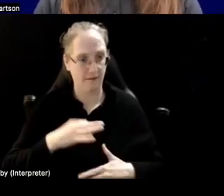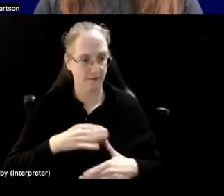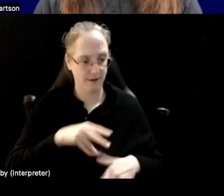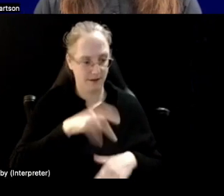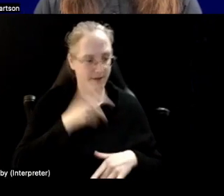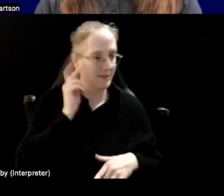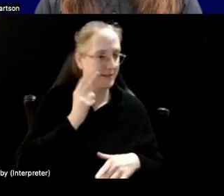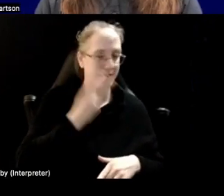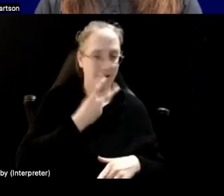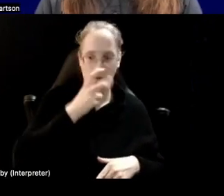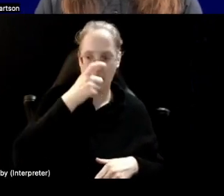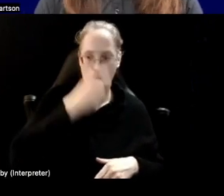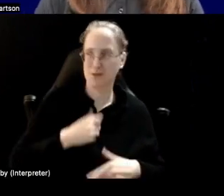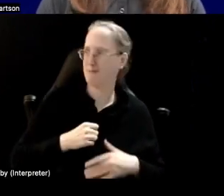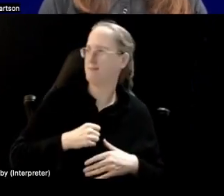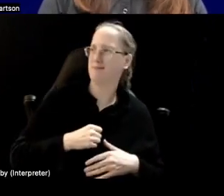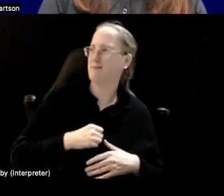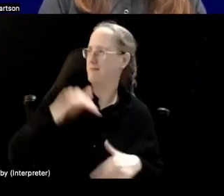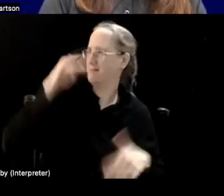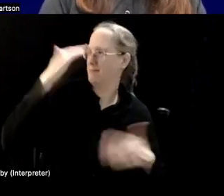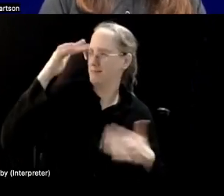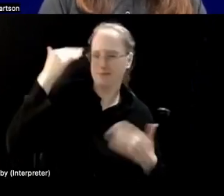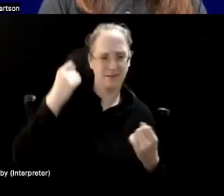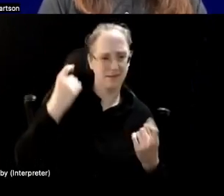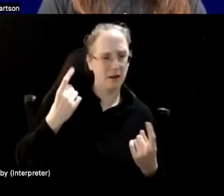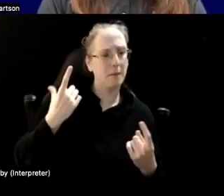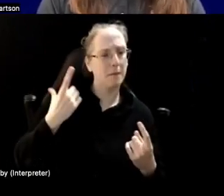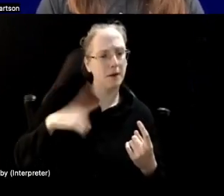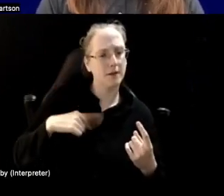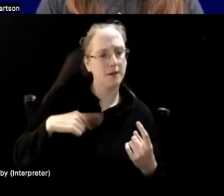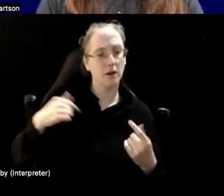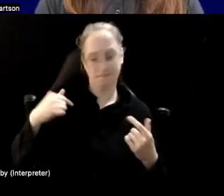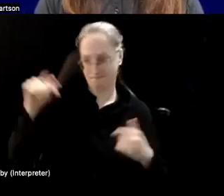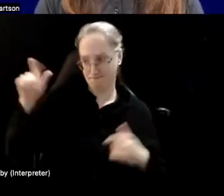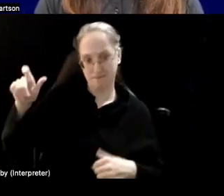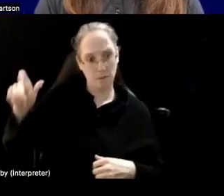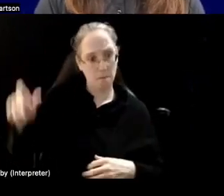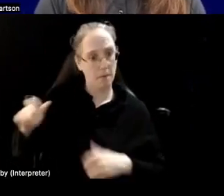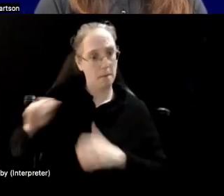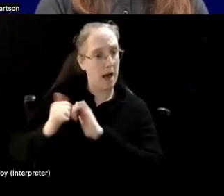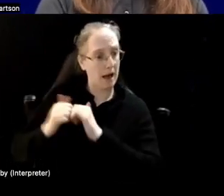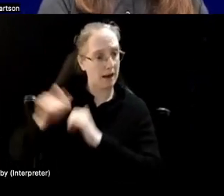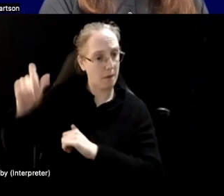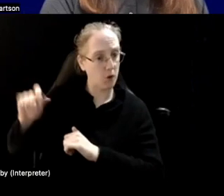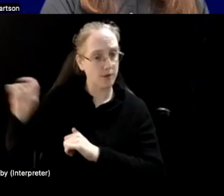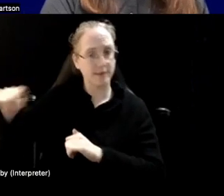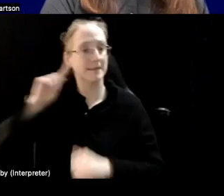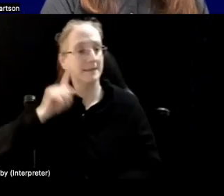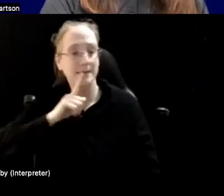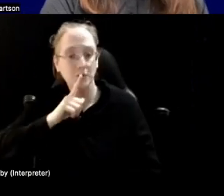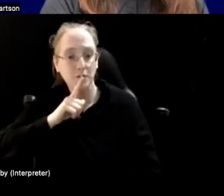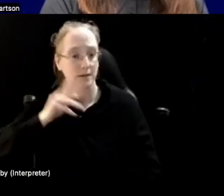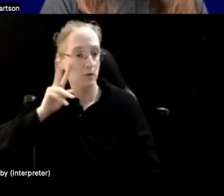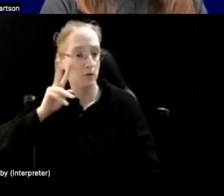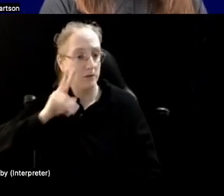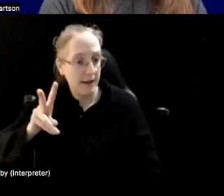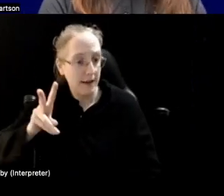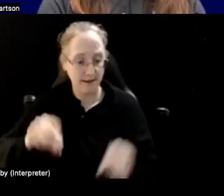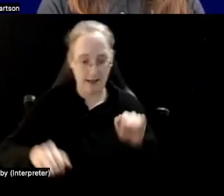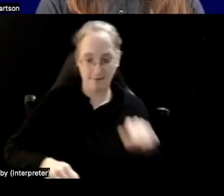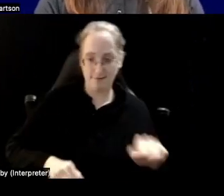it from a hearing and/or sighted perspective and they are doing it from a deafblind perspective,